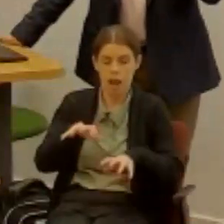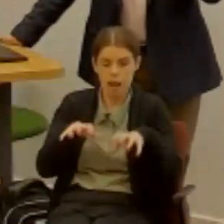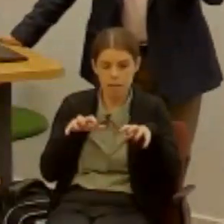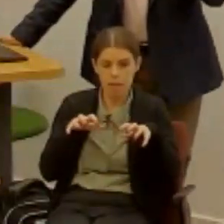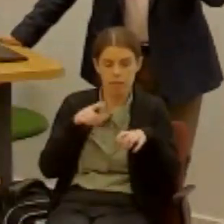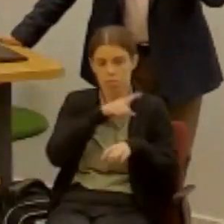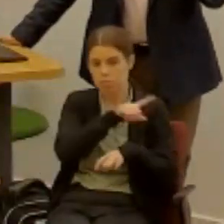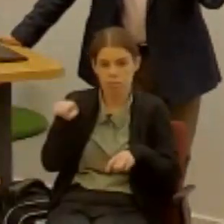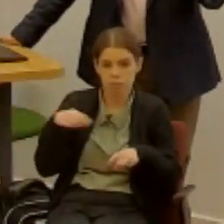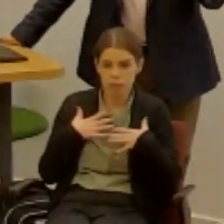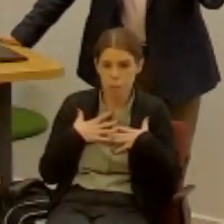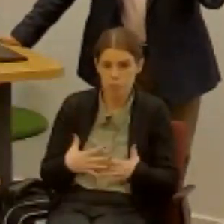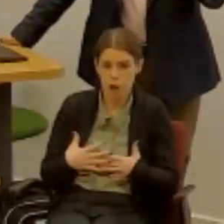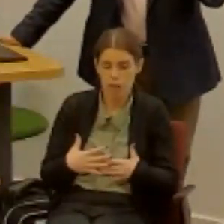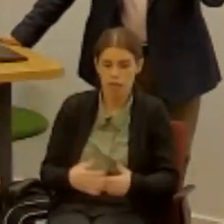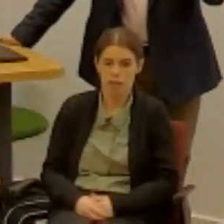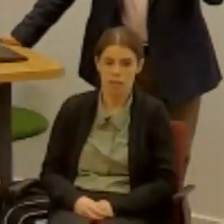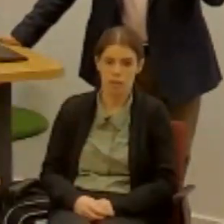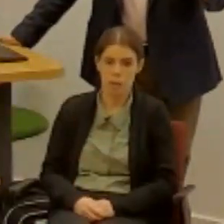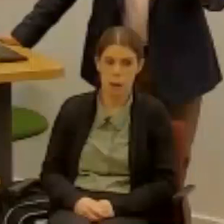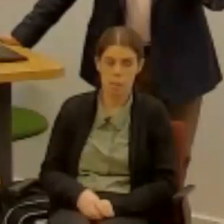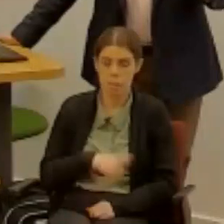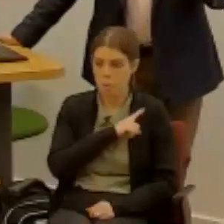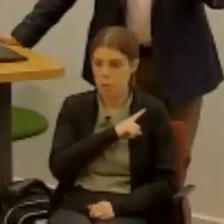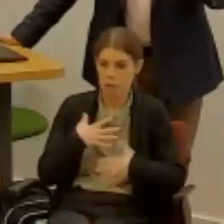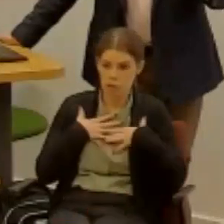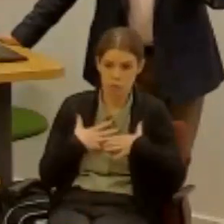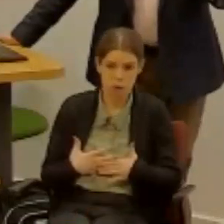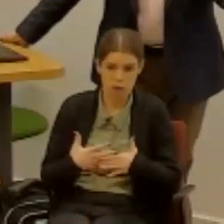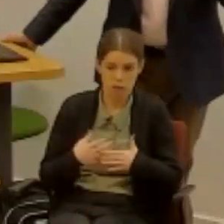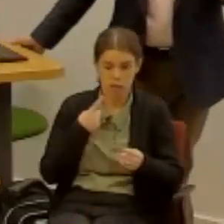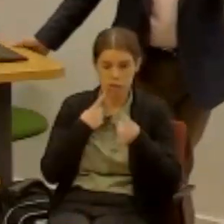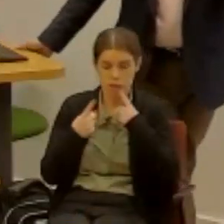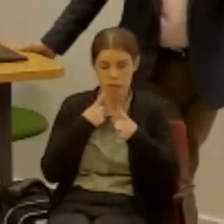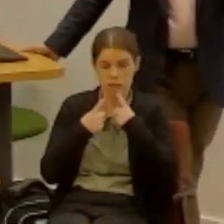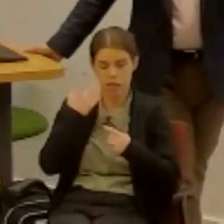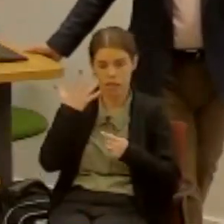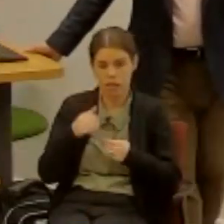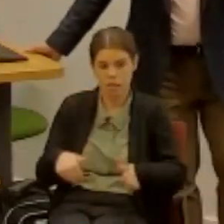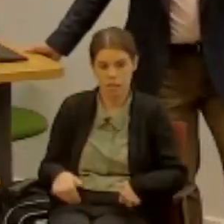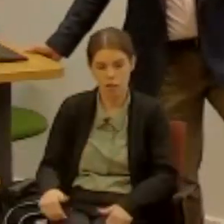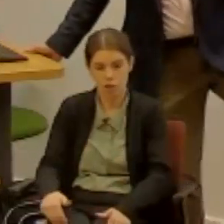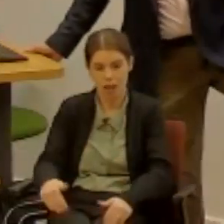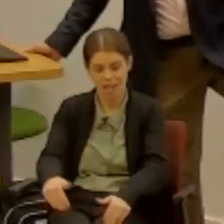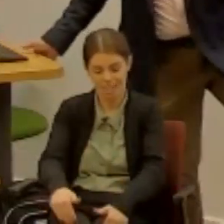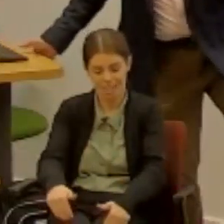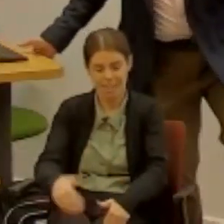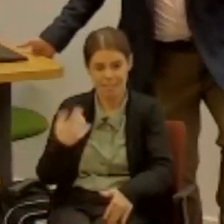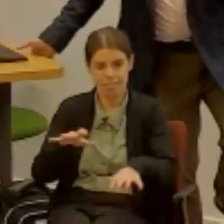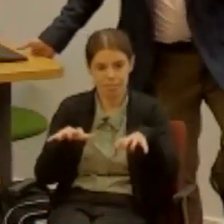Does that surprise anyone? Are we surprised that former footballers have degenerative joint disease in their knees?